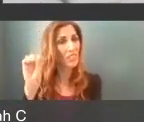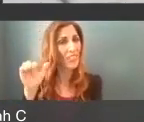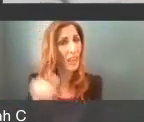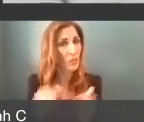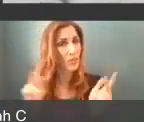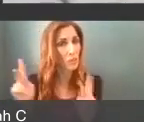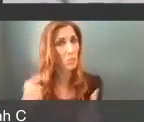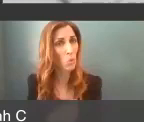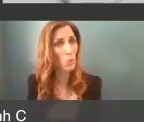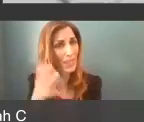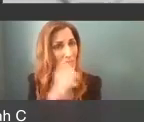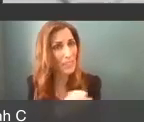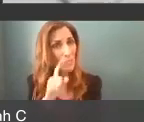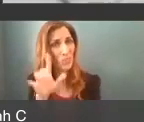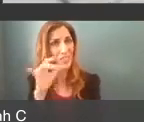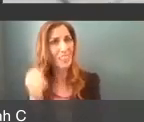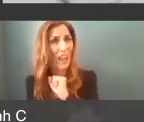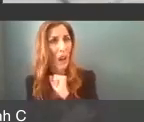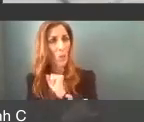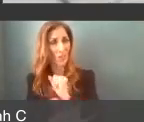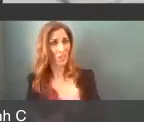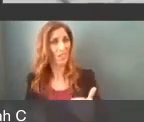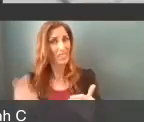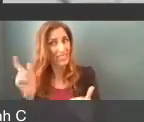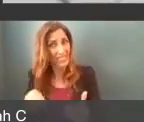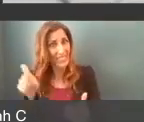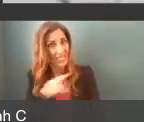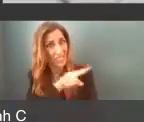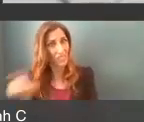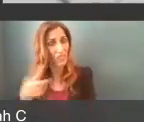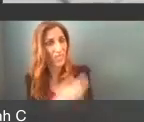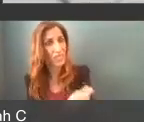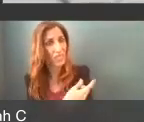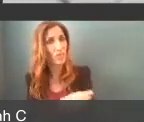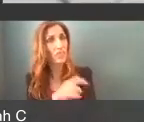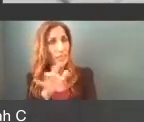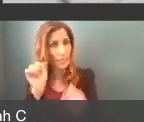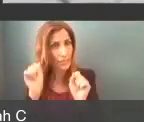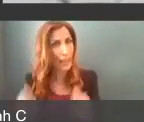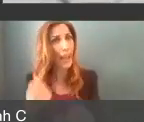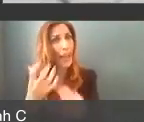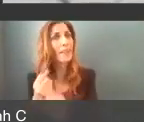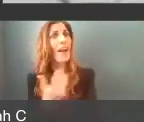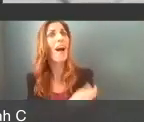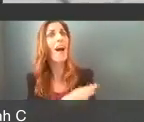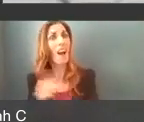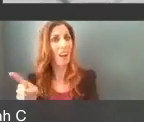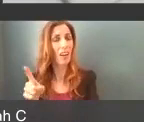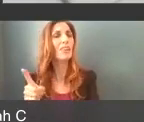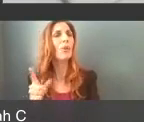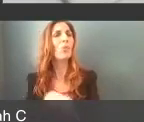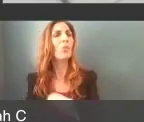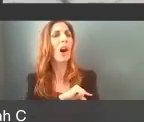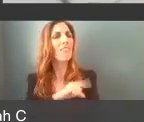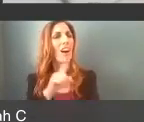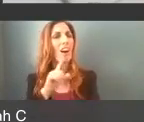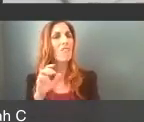eligible for vaccine, we are getting tiny amounts of vaccine into the County each week and so it is